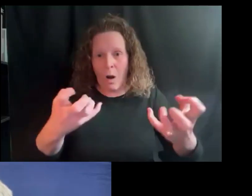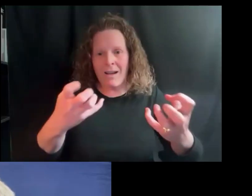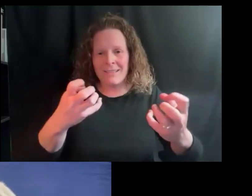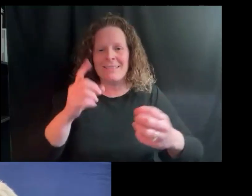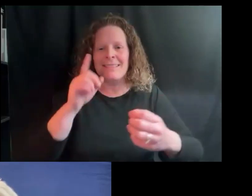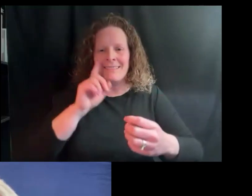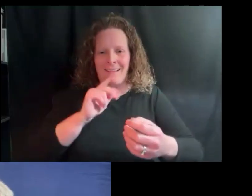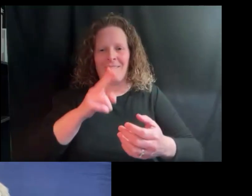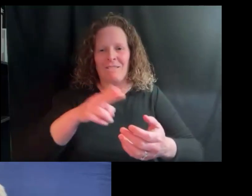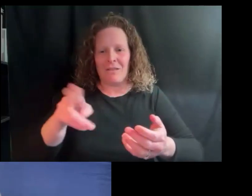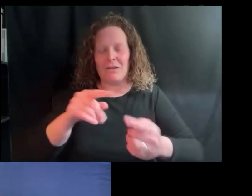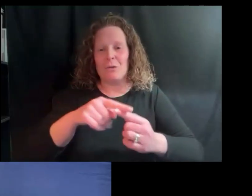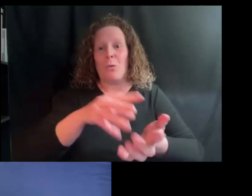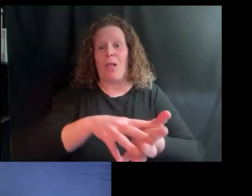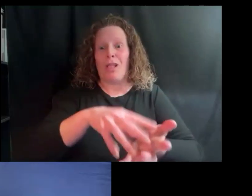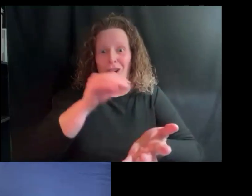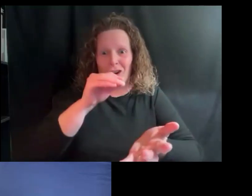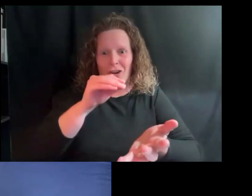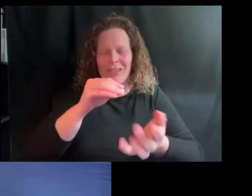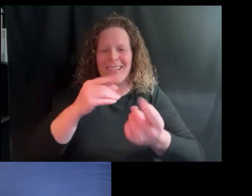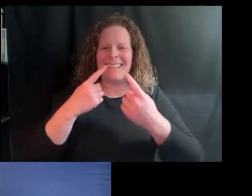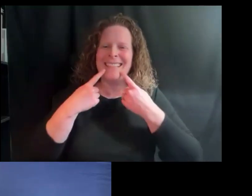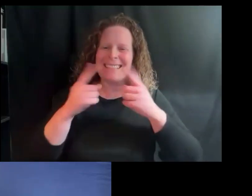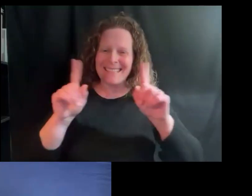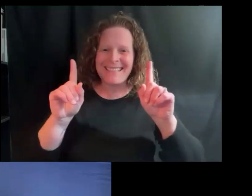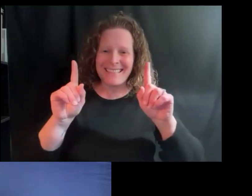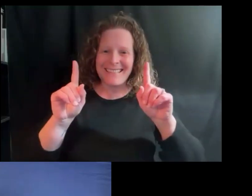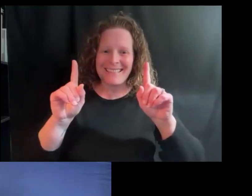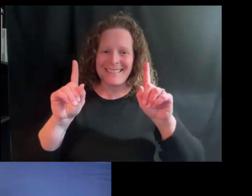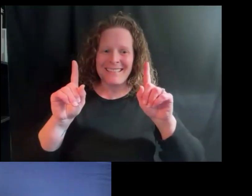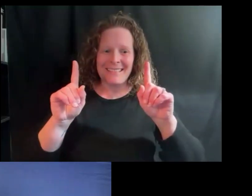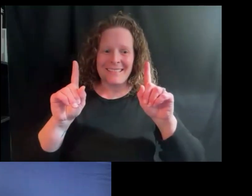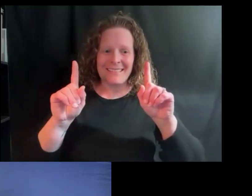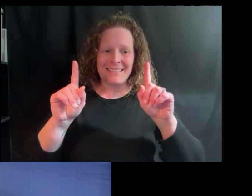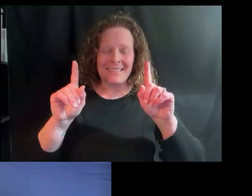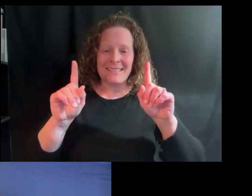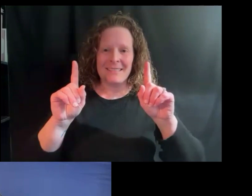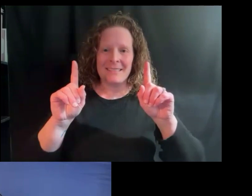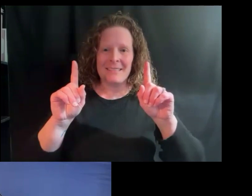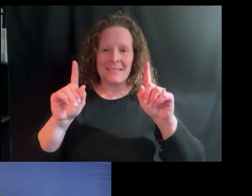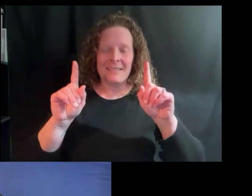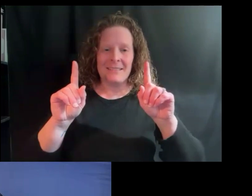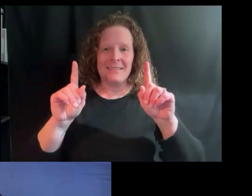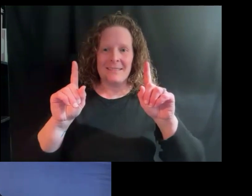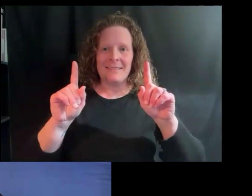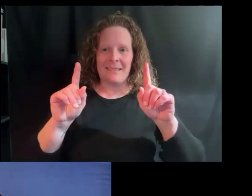to support you because everybody's goal is the same. We want these kids to be